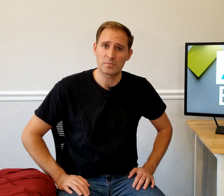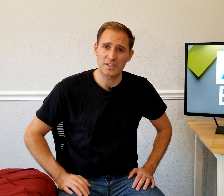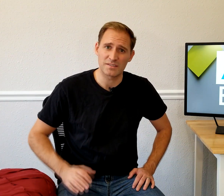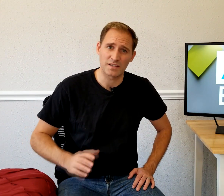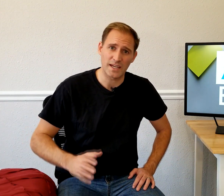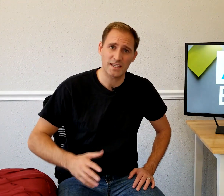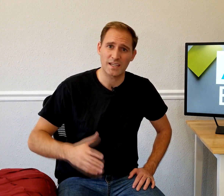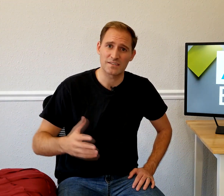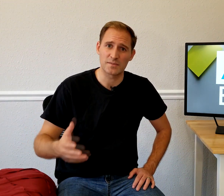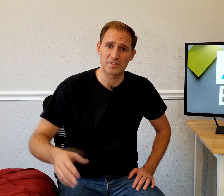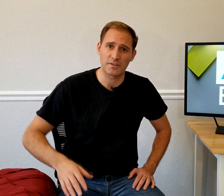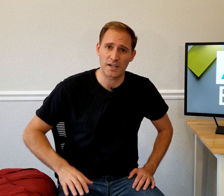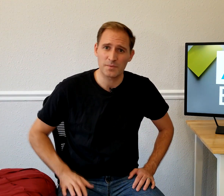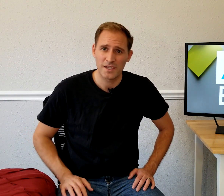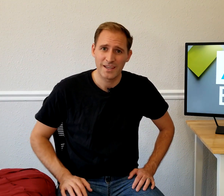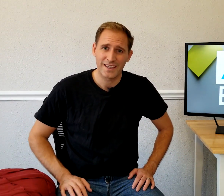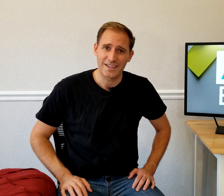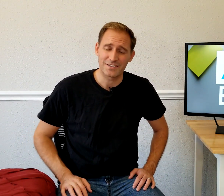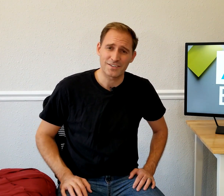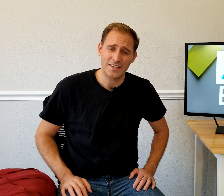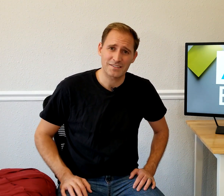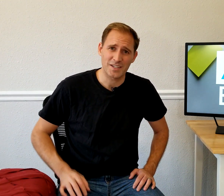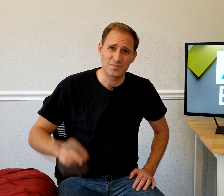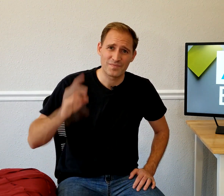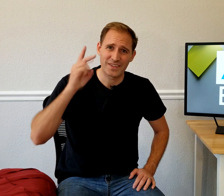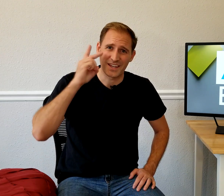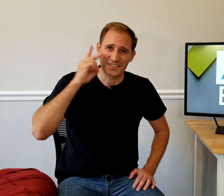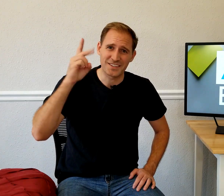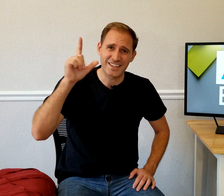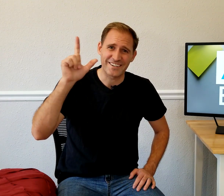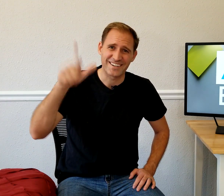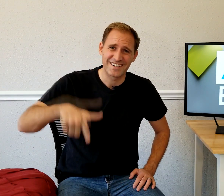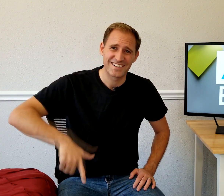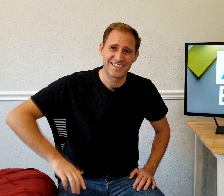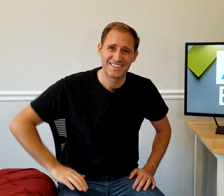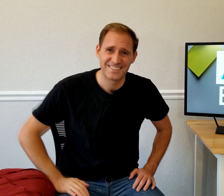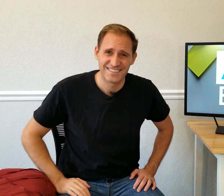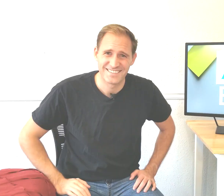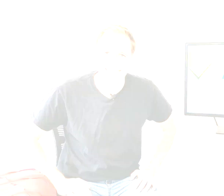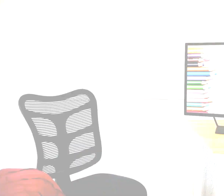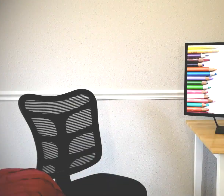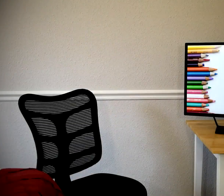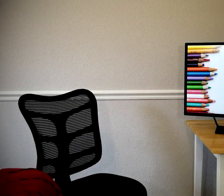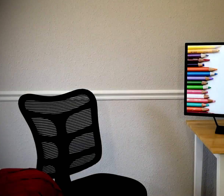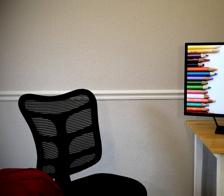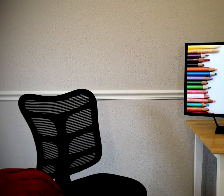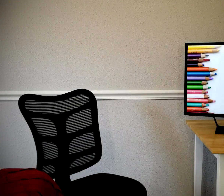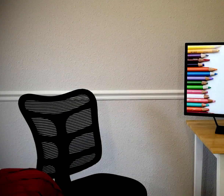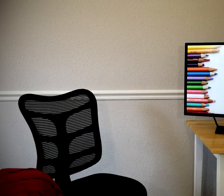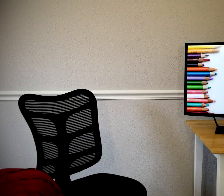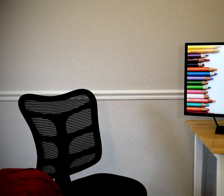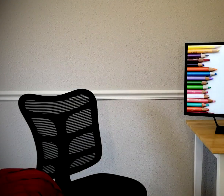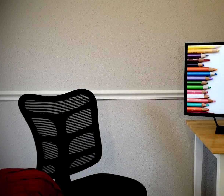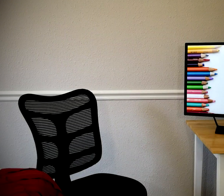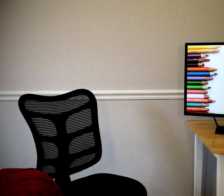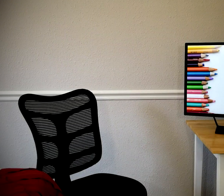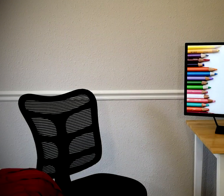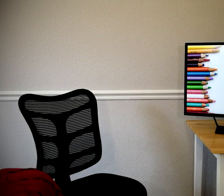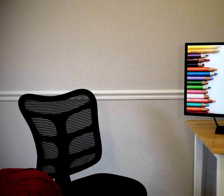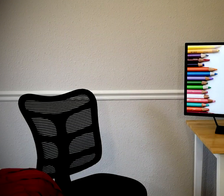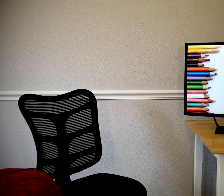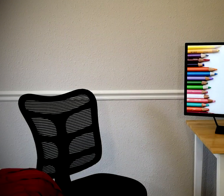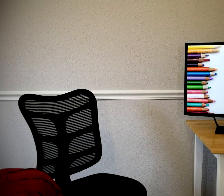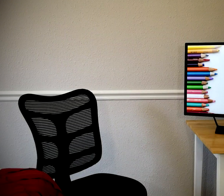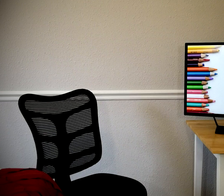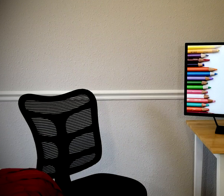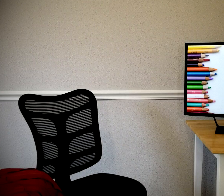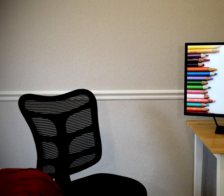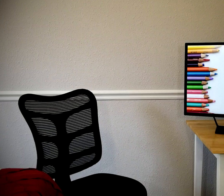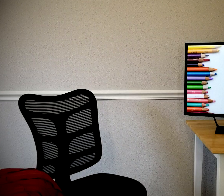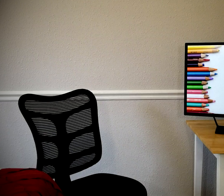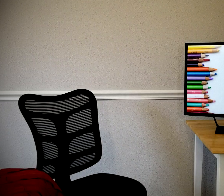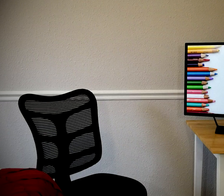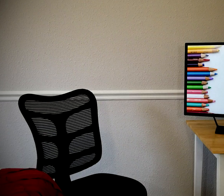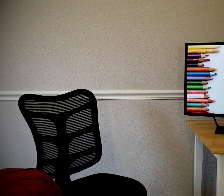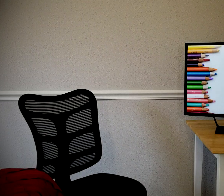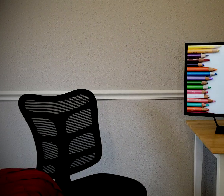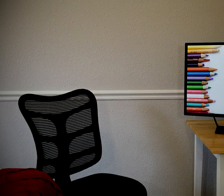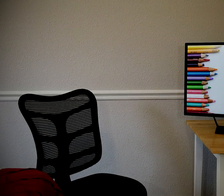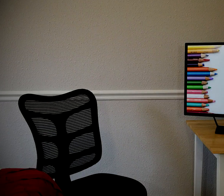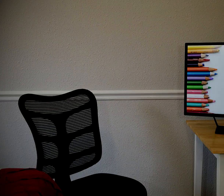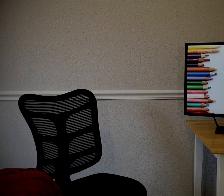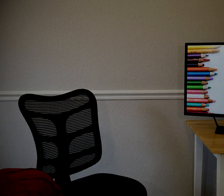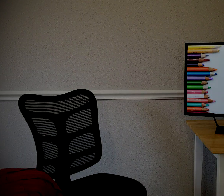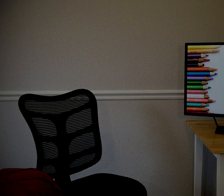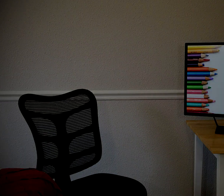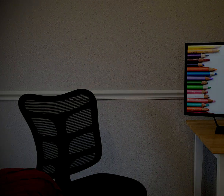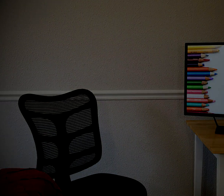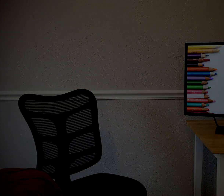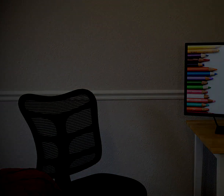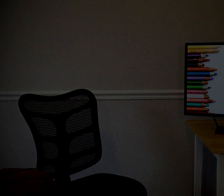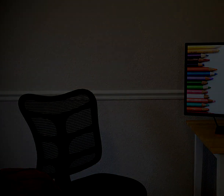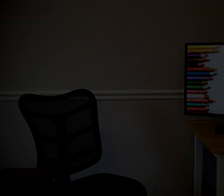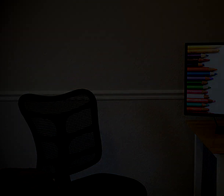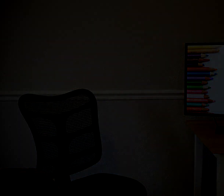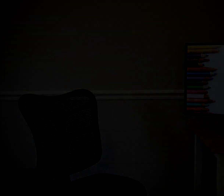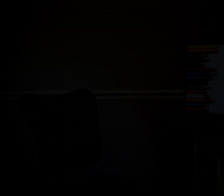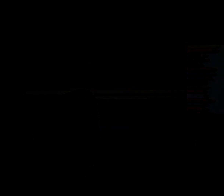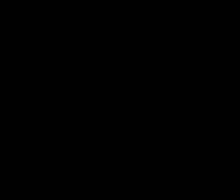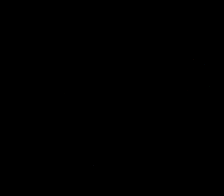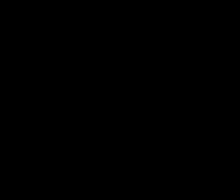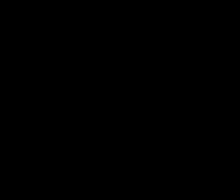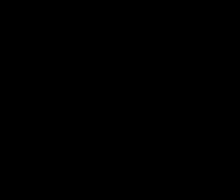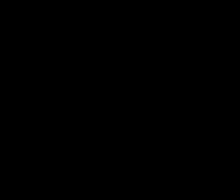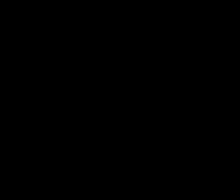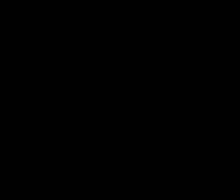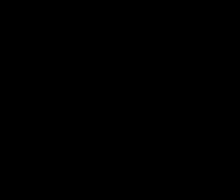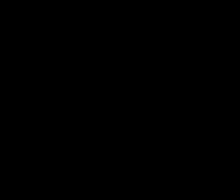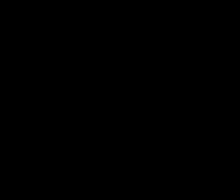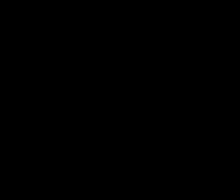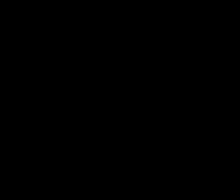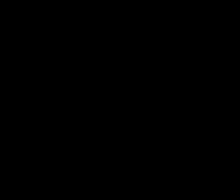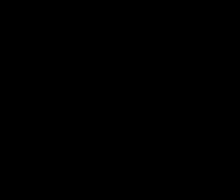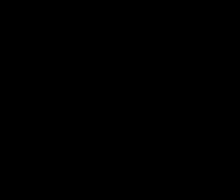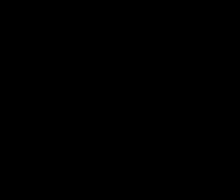please like and subscribe and until next time I'll see you later.